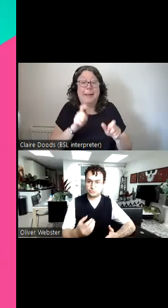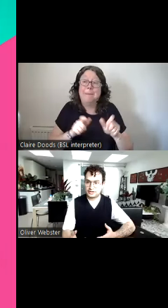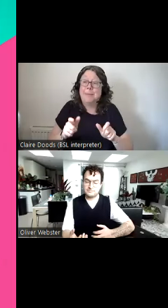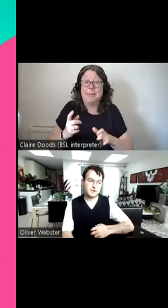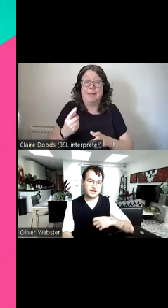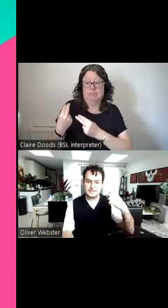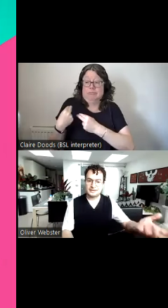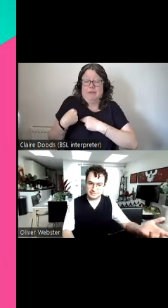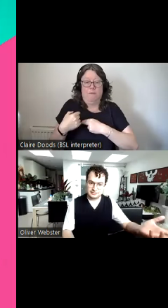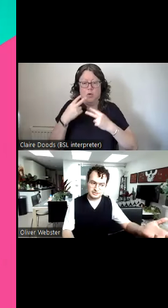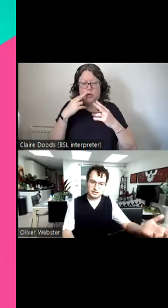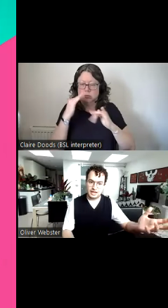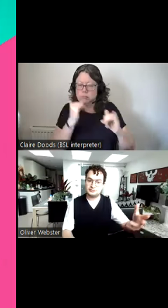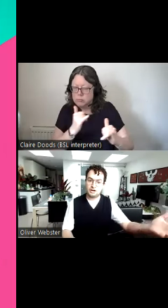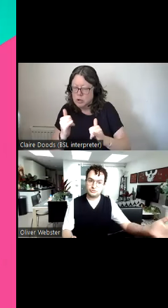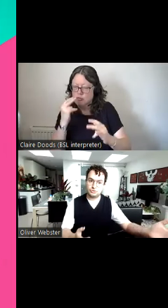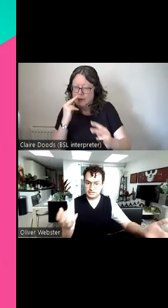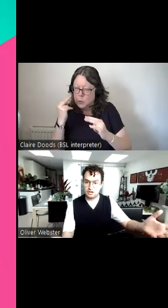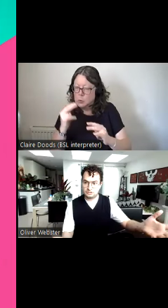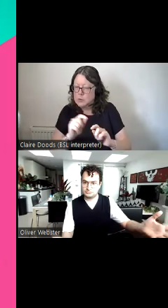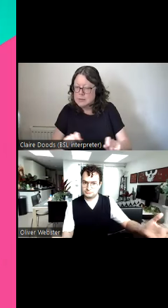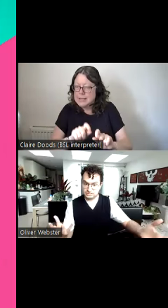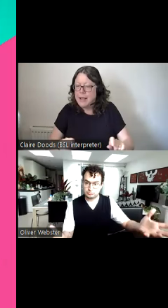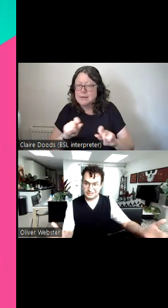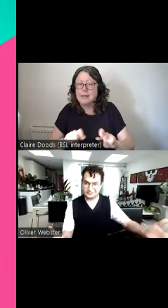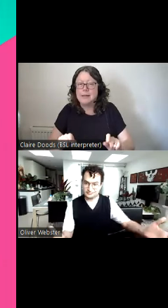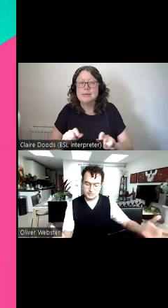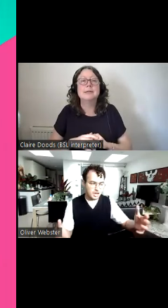created by either external or internal subtitlers.